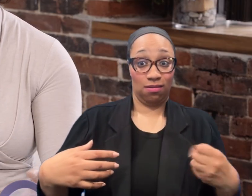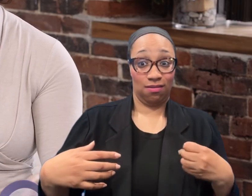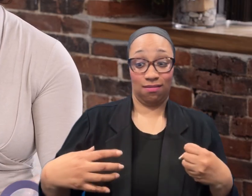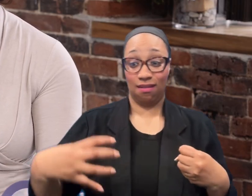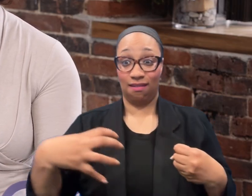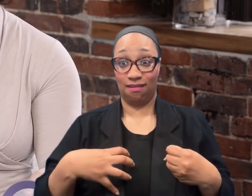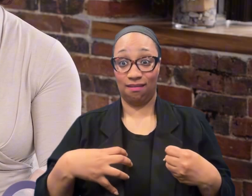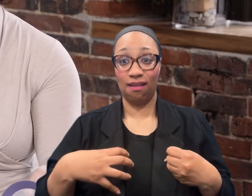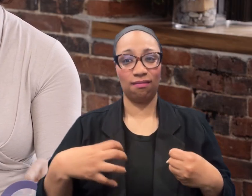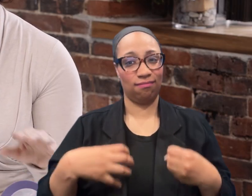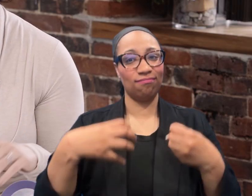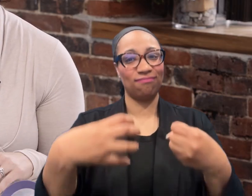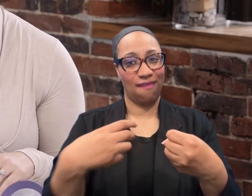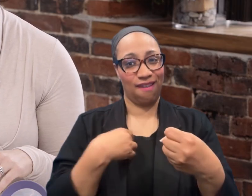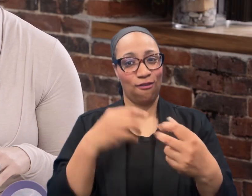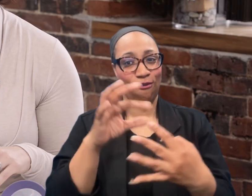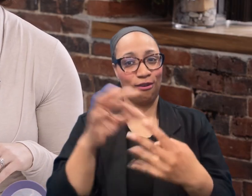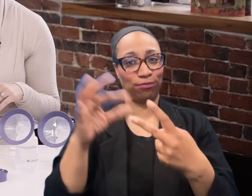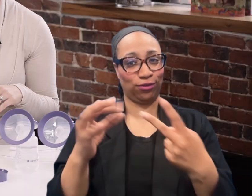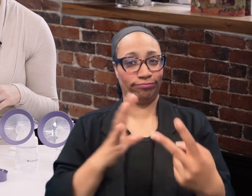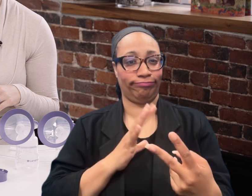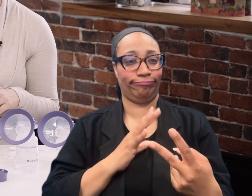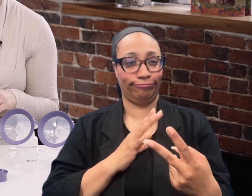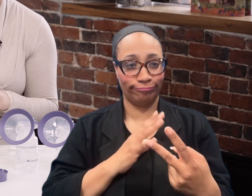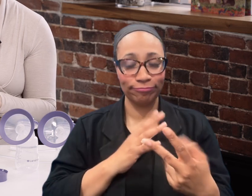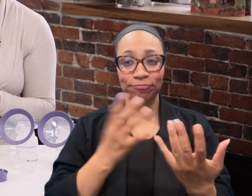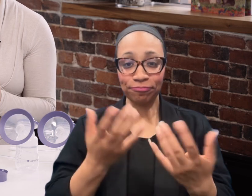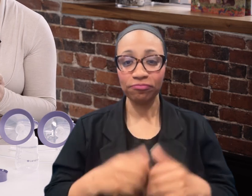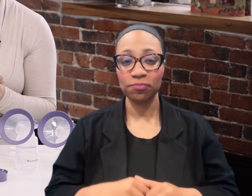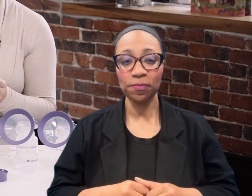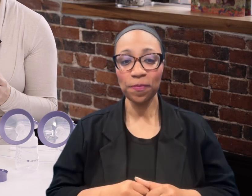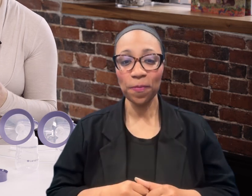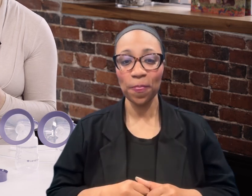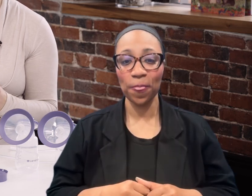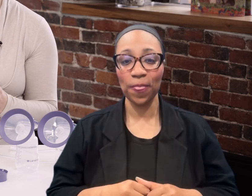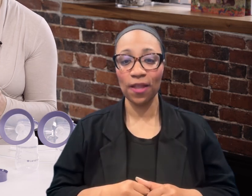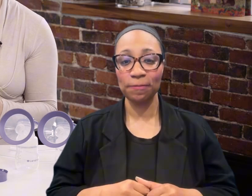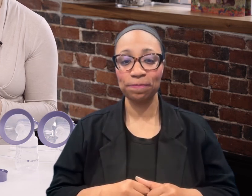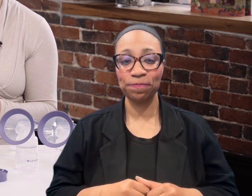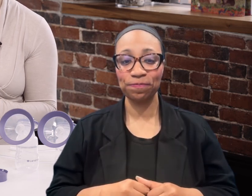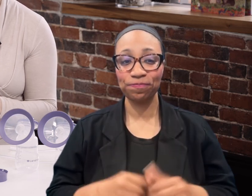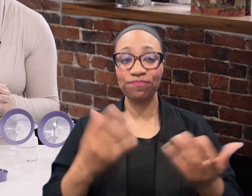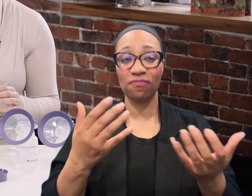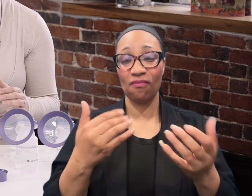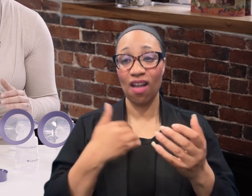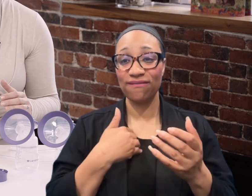a standard flange kit, but also a hands-free kit with the cups that you can wear in bra. Another